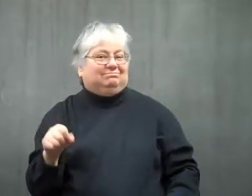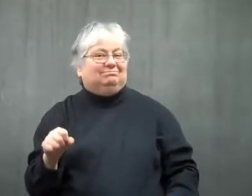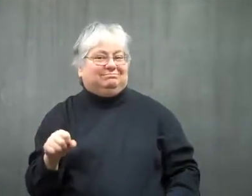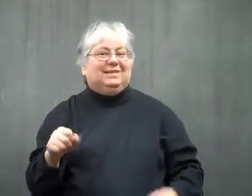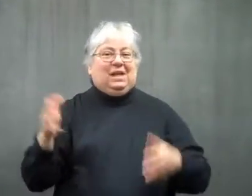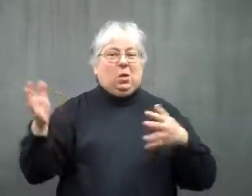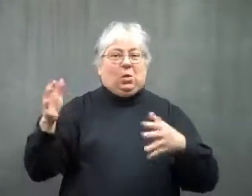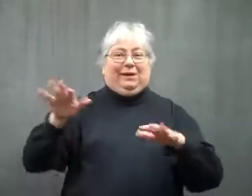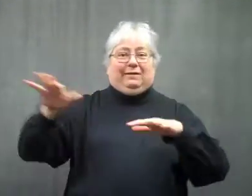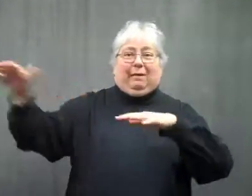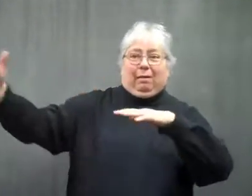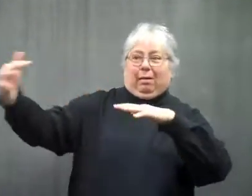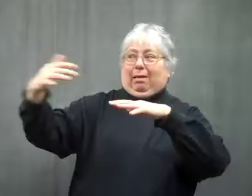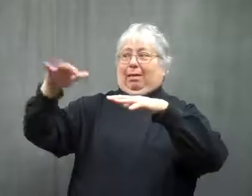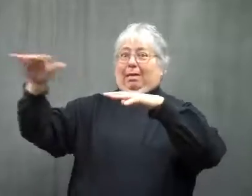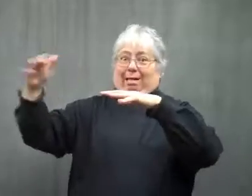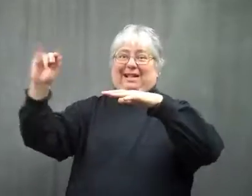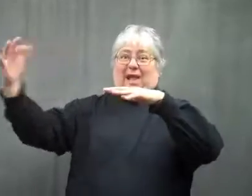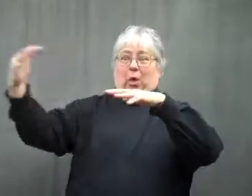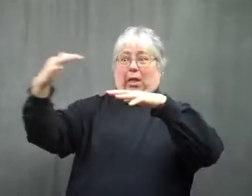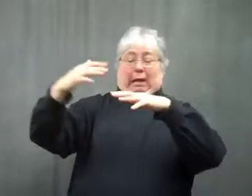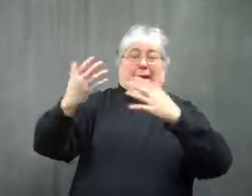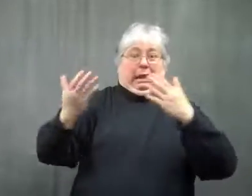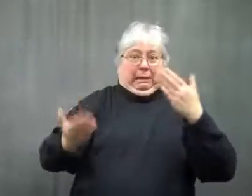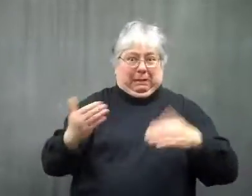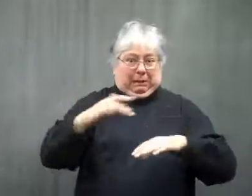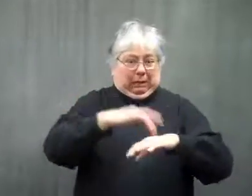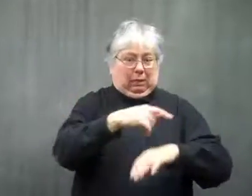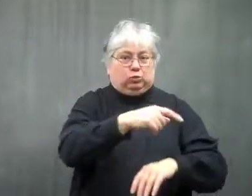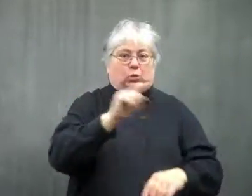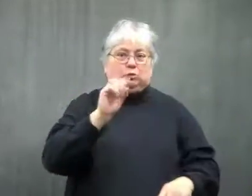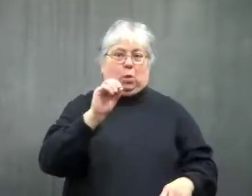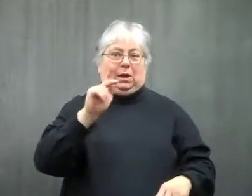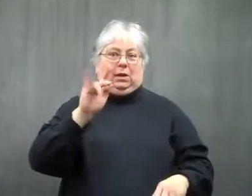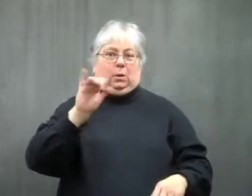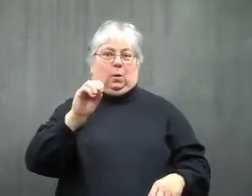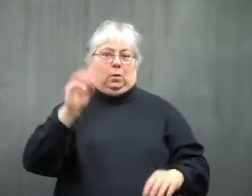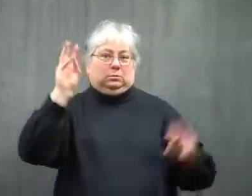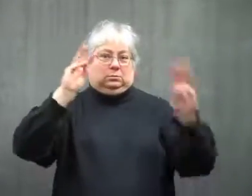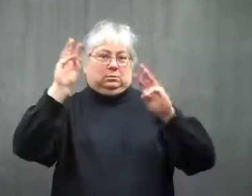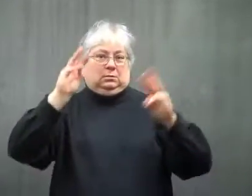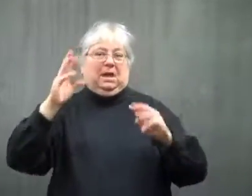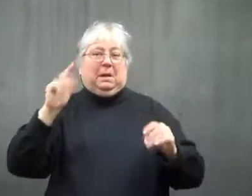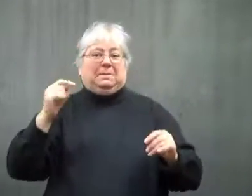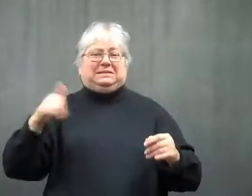The way the winds were, they thought it would blow the radiation towards Tokyo.